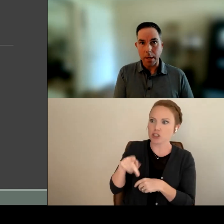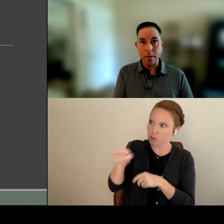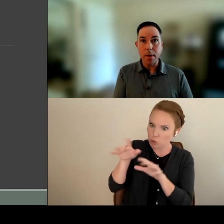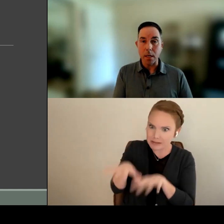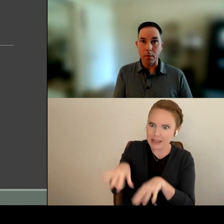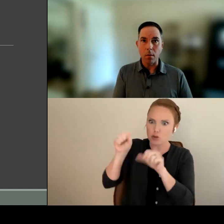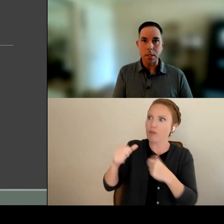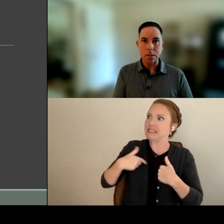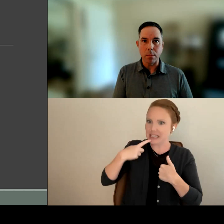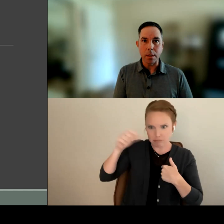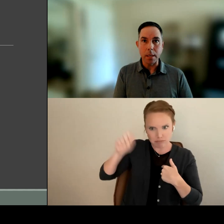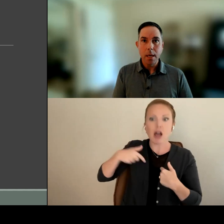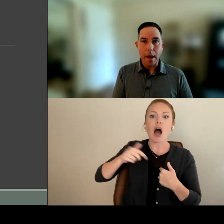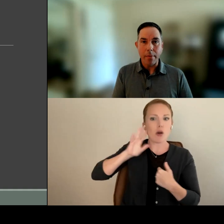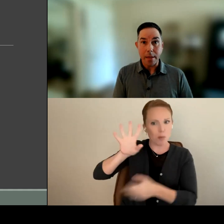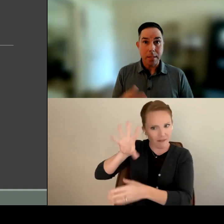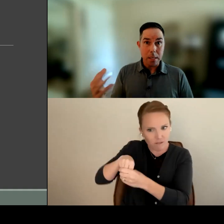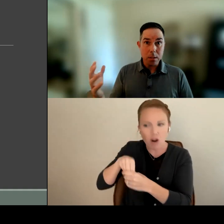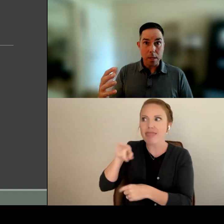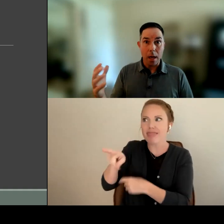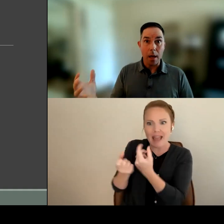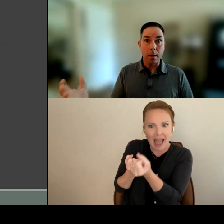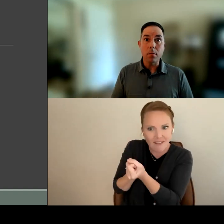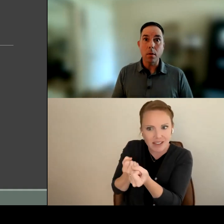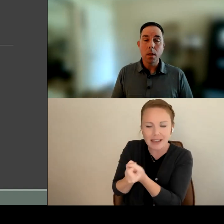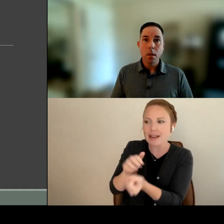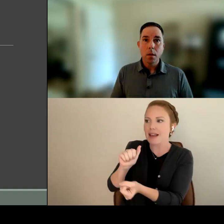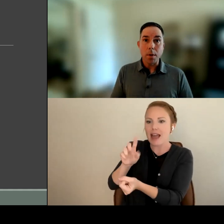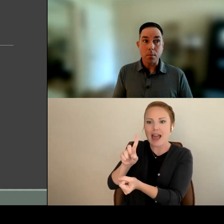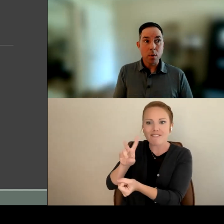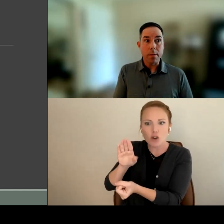and advocating for accessibility at that C-suite high level.